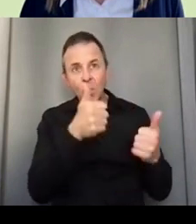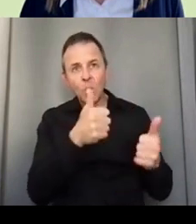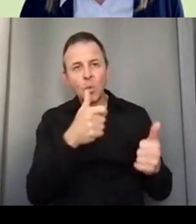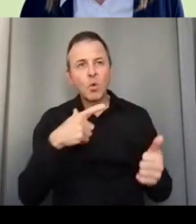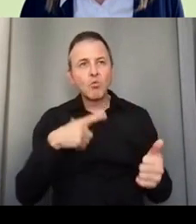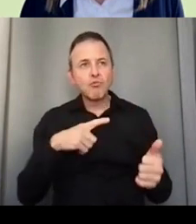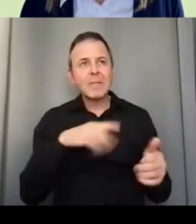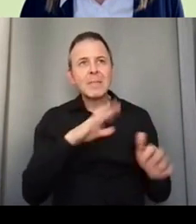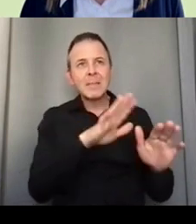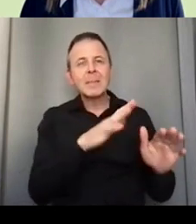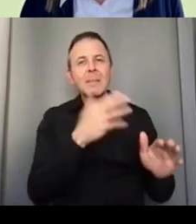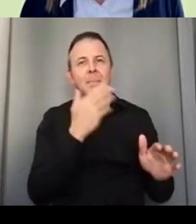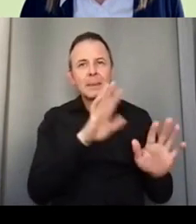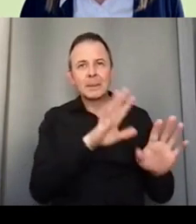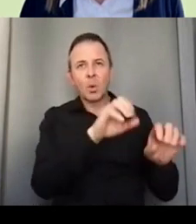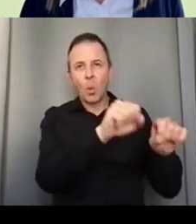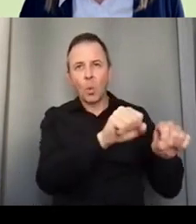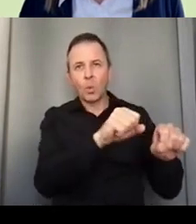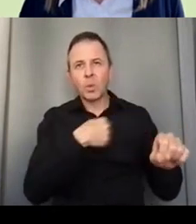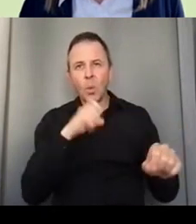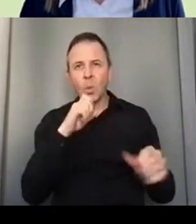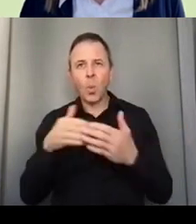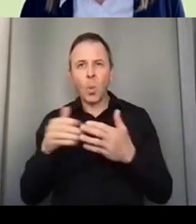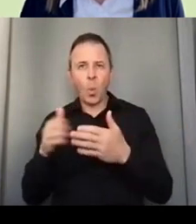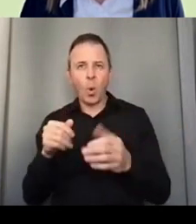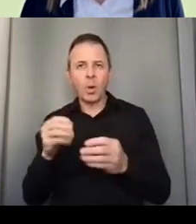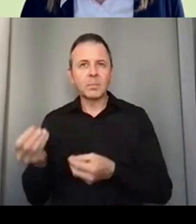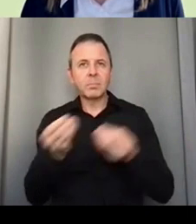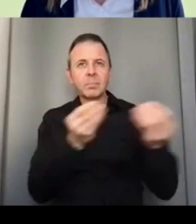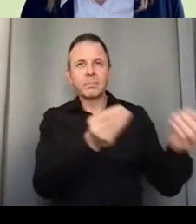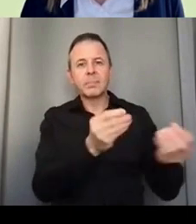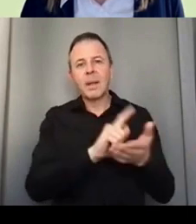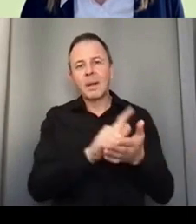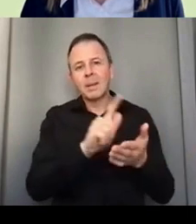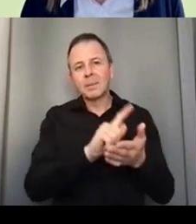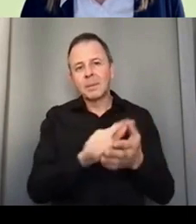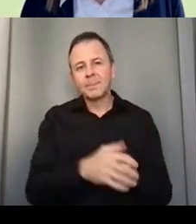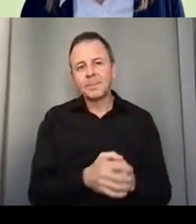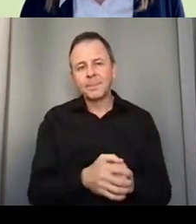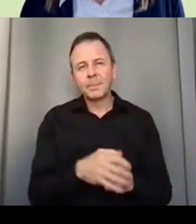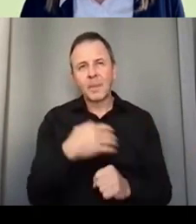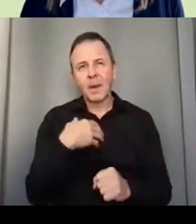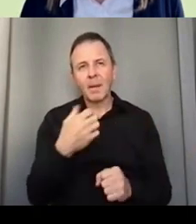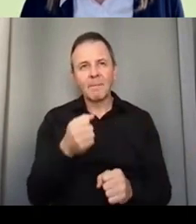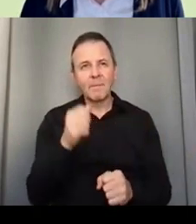to organise this and provide them. We have heard also that during a planning